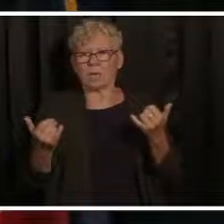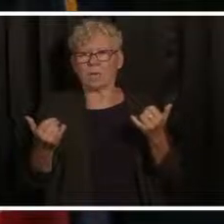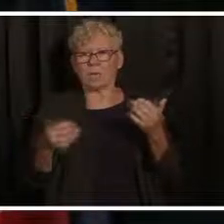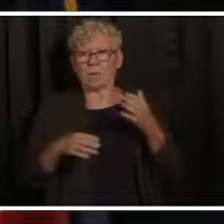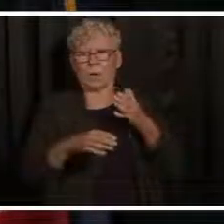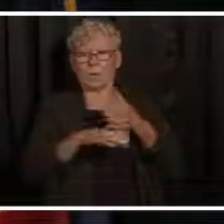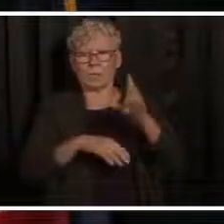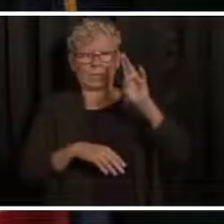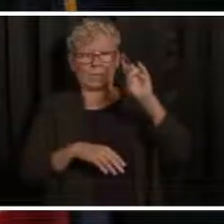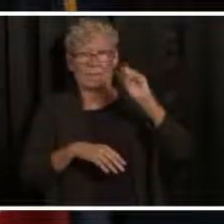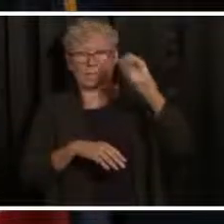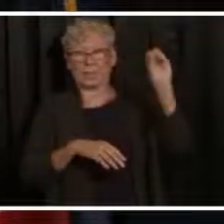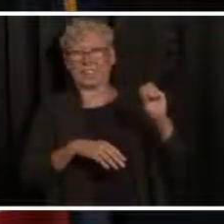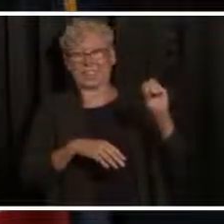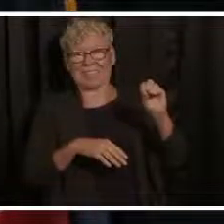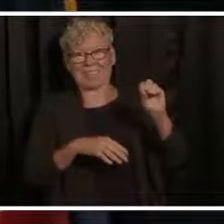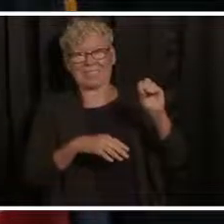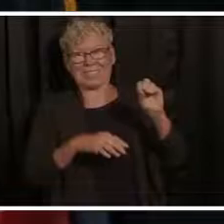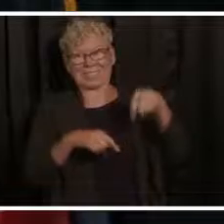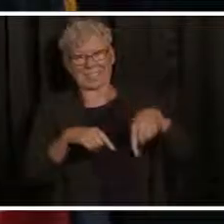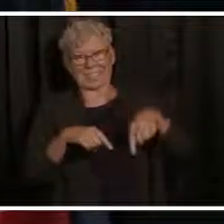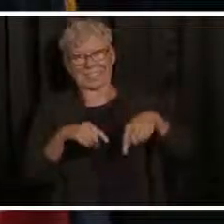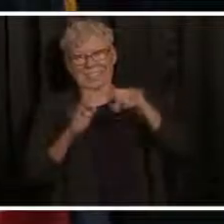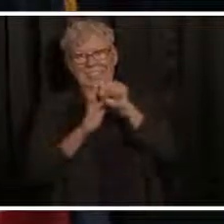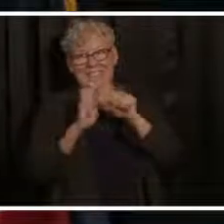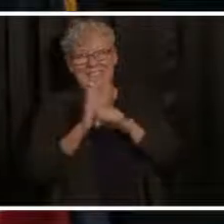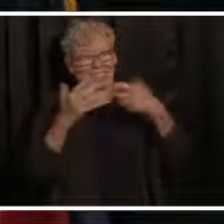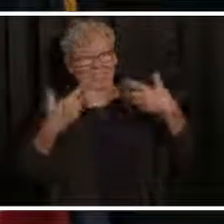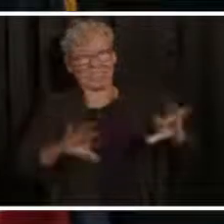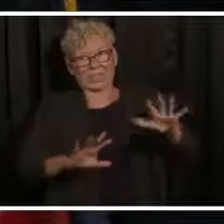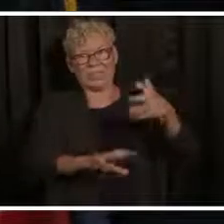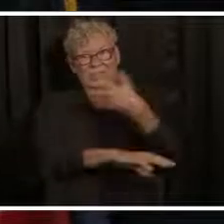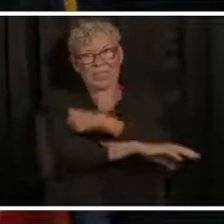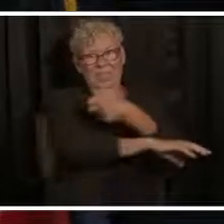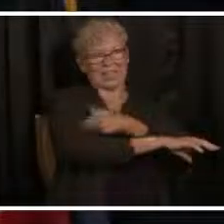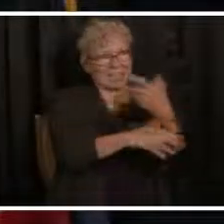vaccinated uh and yet the vast majority of hospitalizations